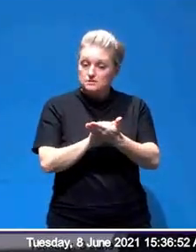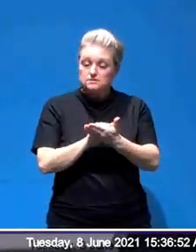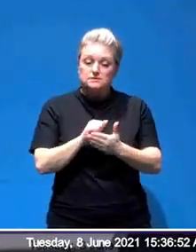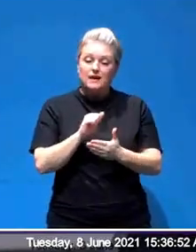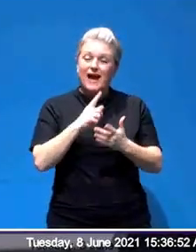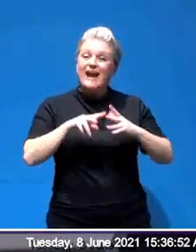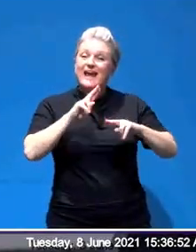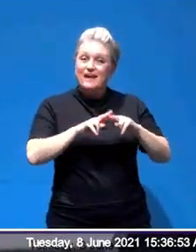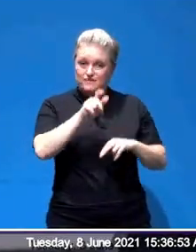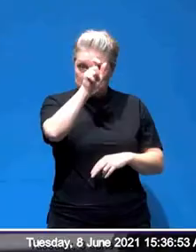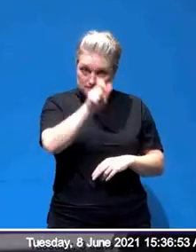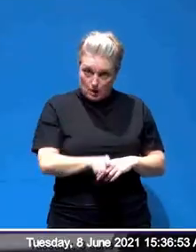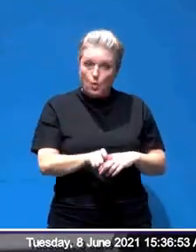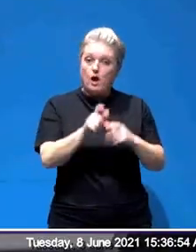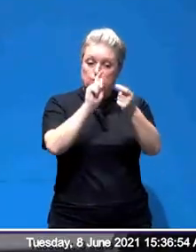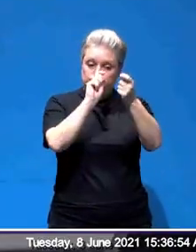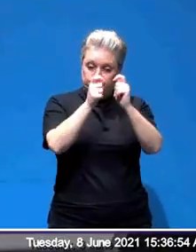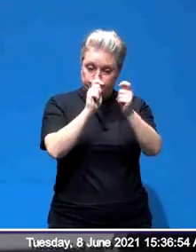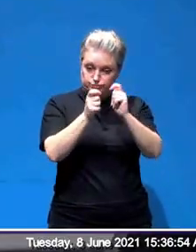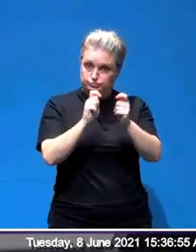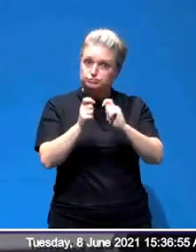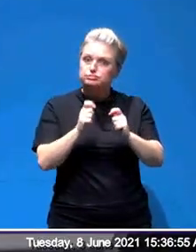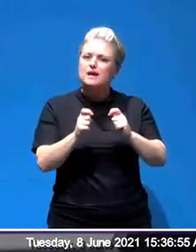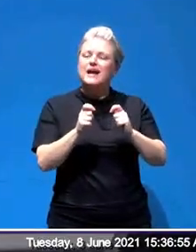on a timeline that was tracked.